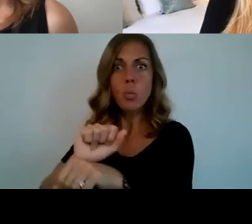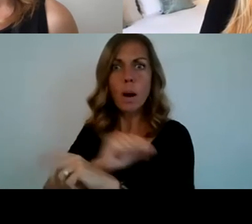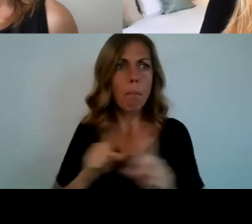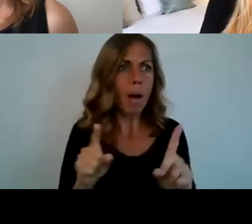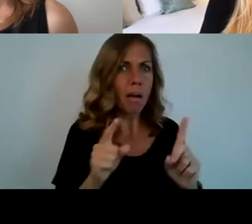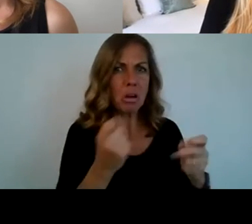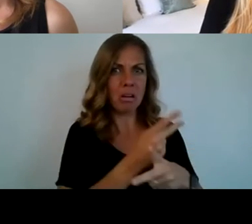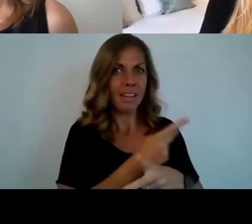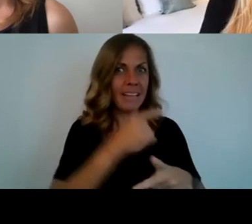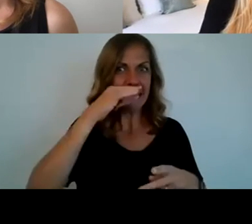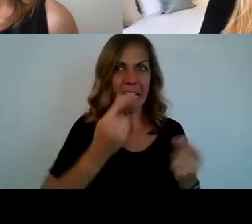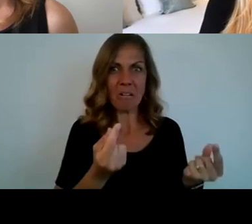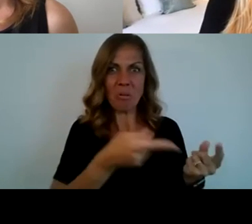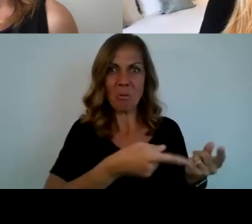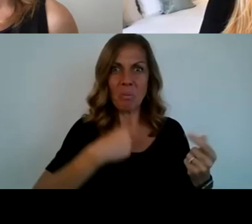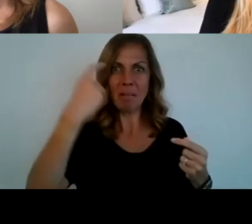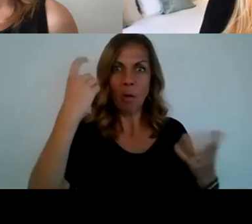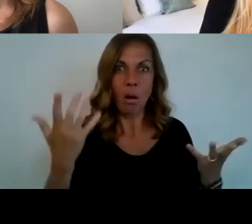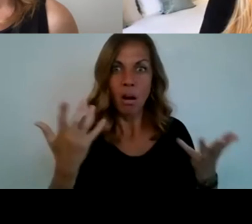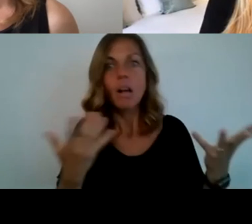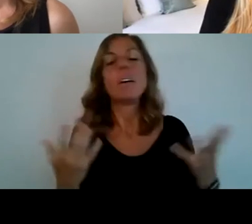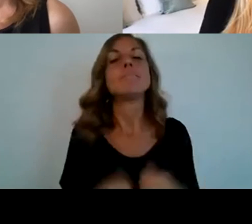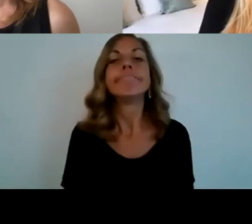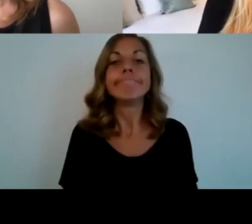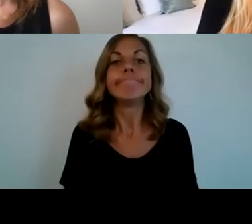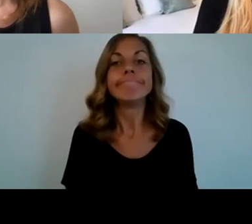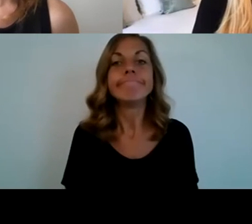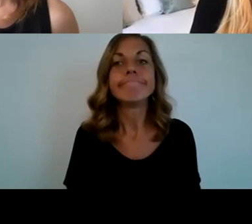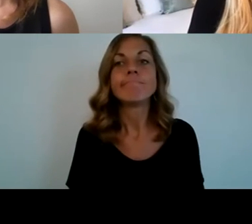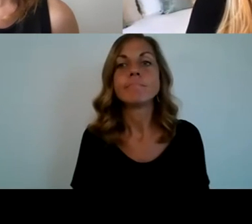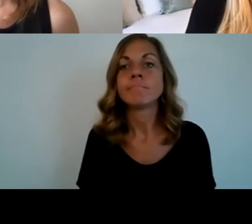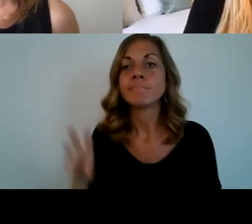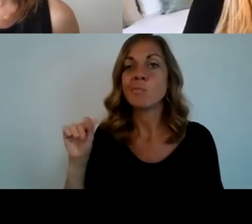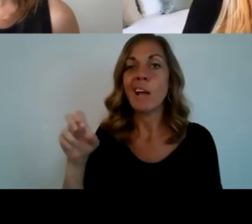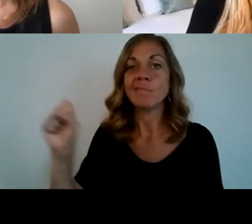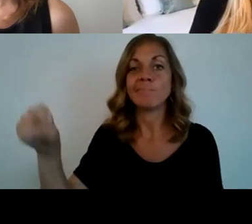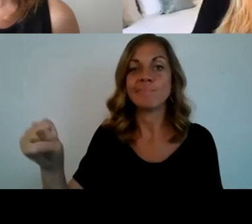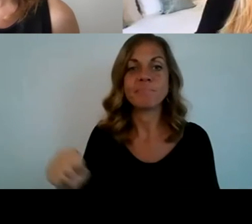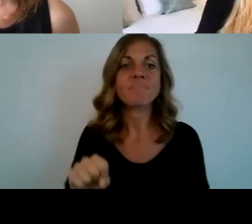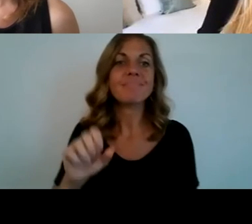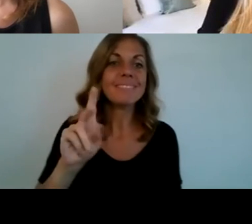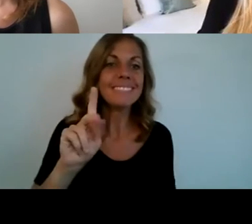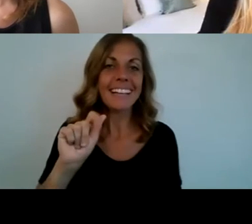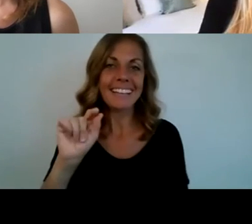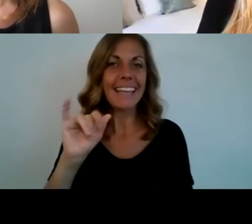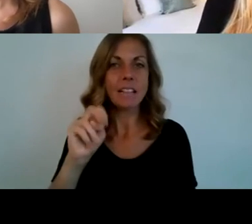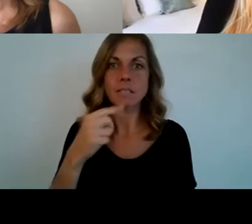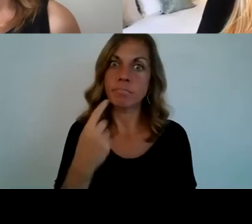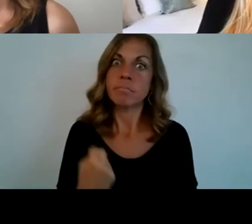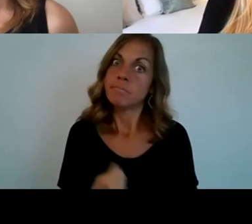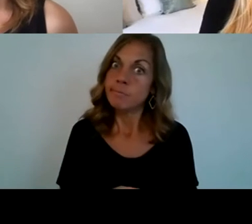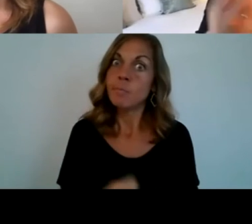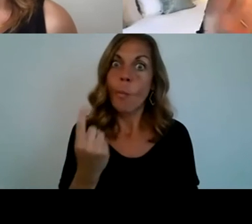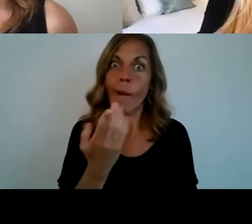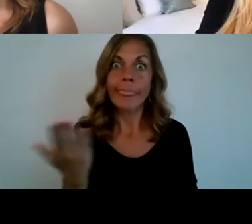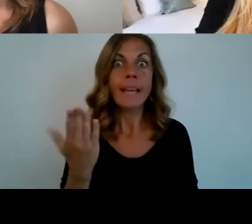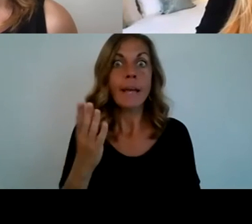infrastructure that's not ready for it. I talk a lot butt parental inclusion. Wayne,